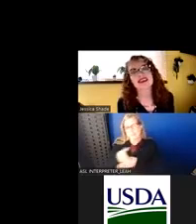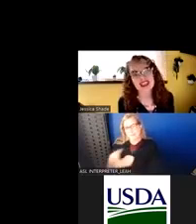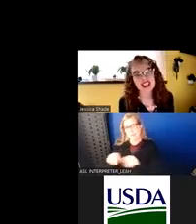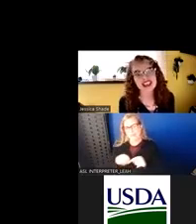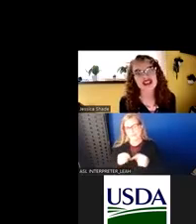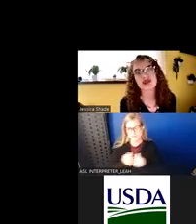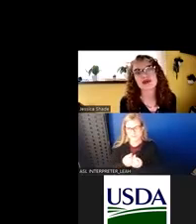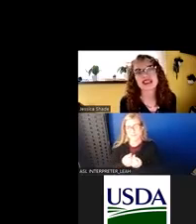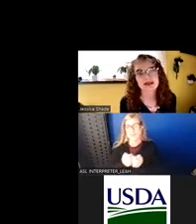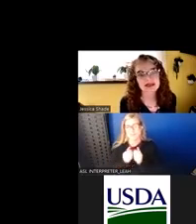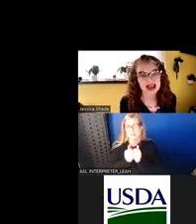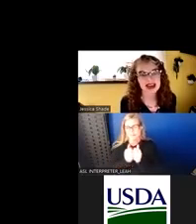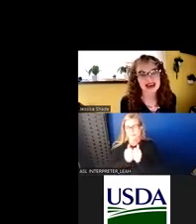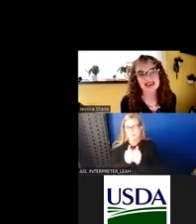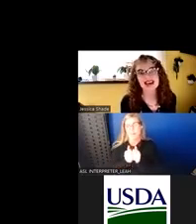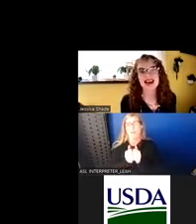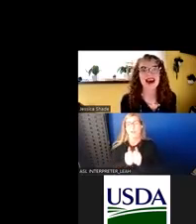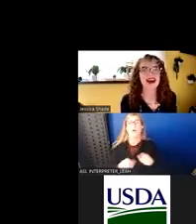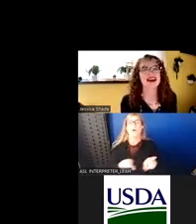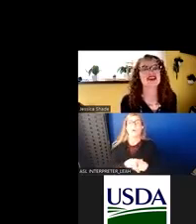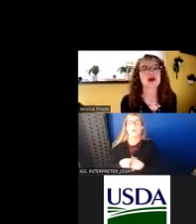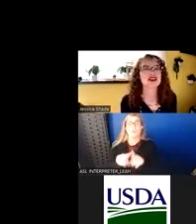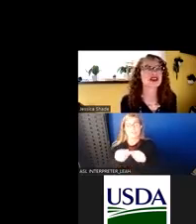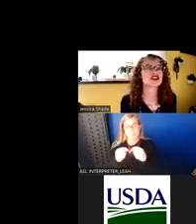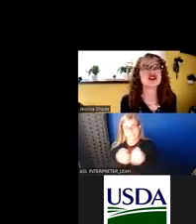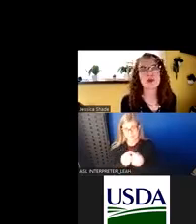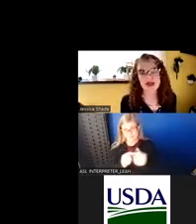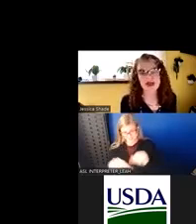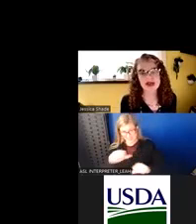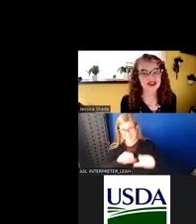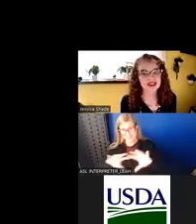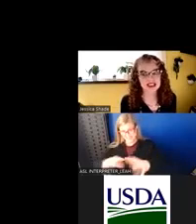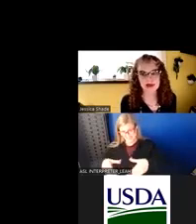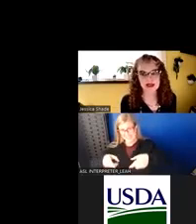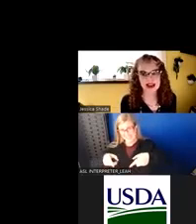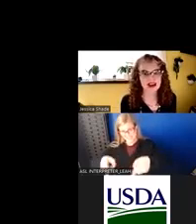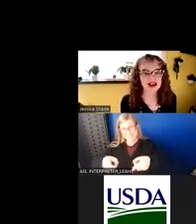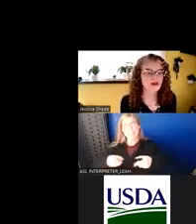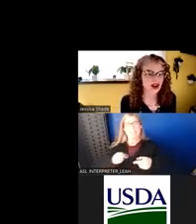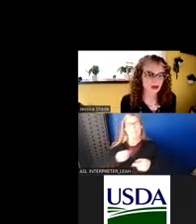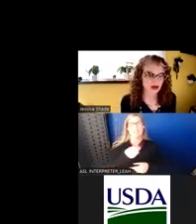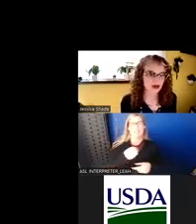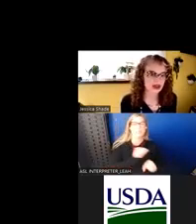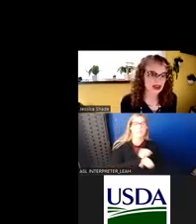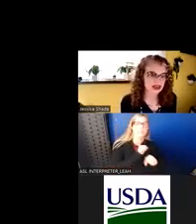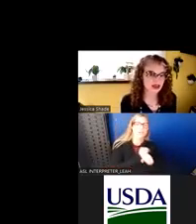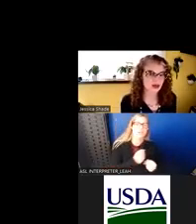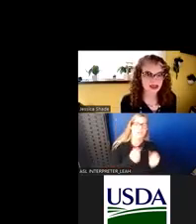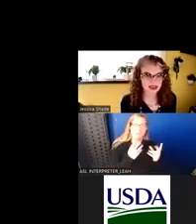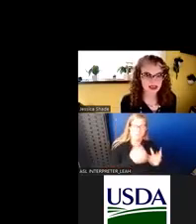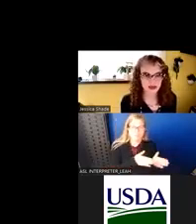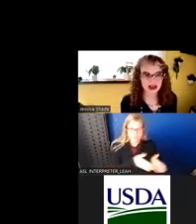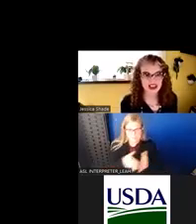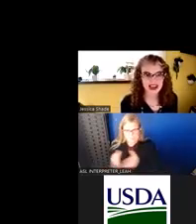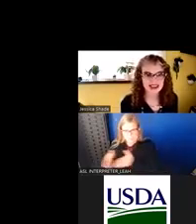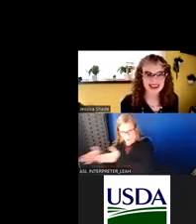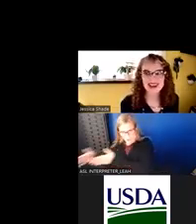addition to team science, and has worked on numerous interdisciplinary environment related research projects.